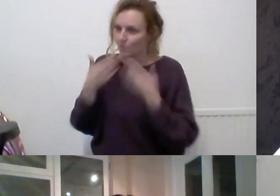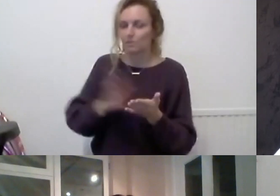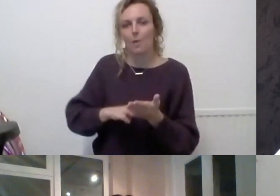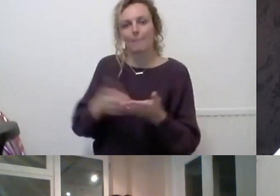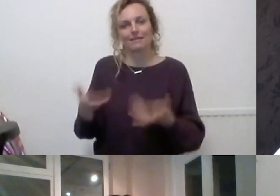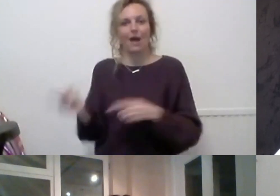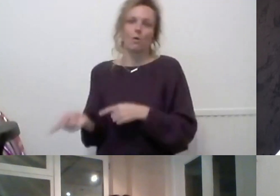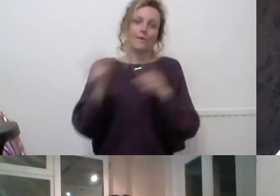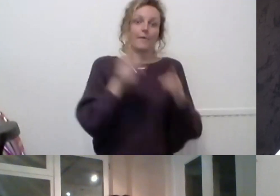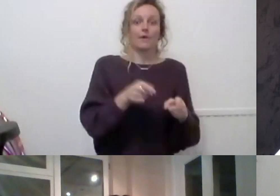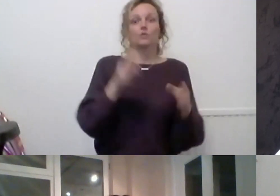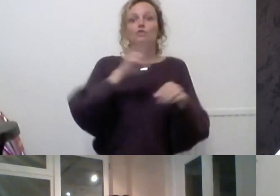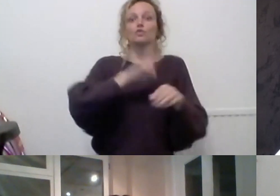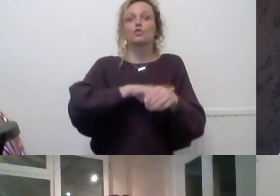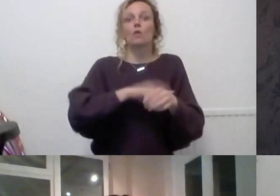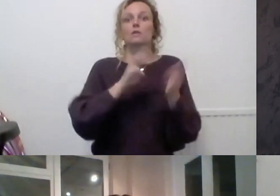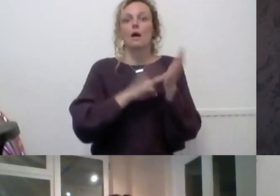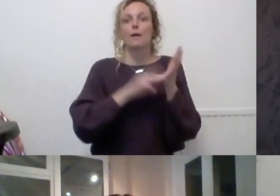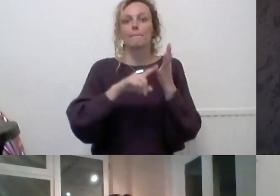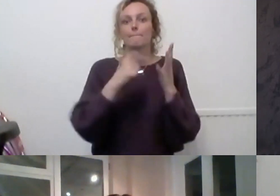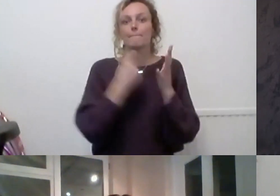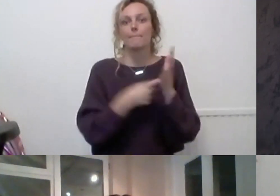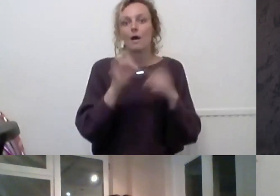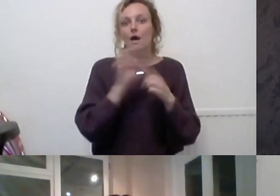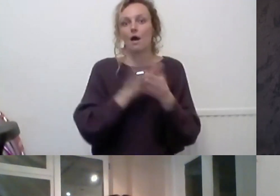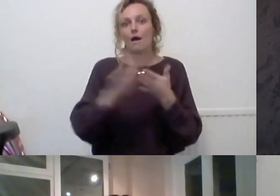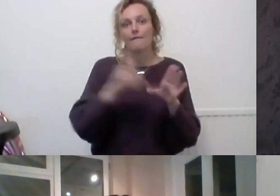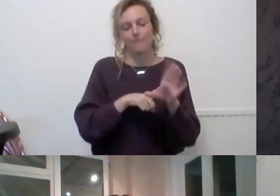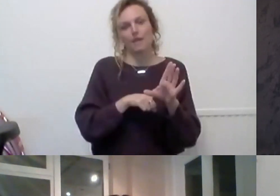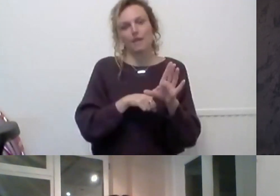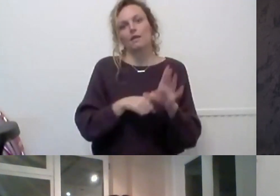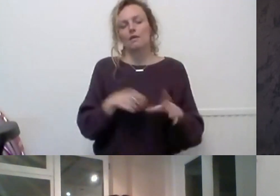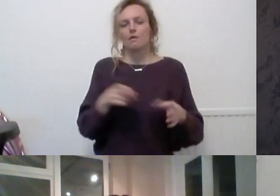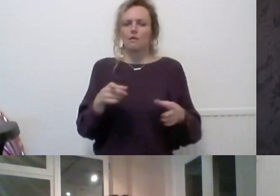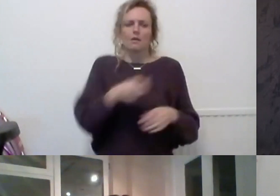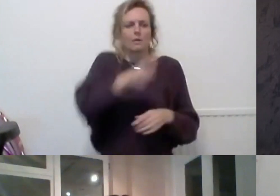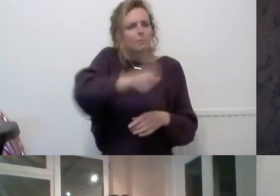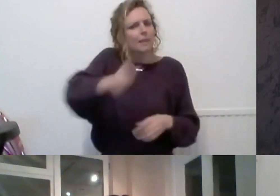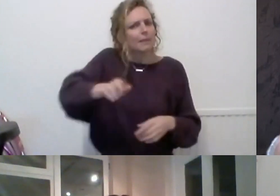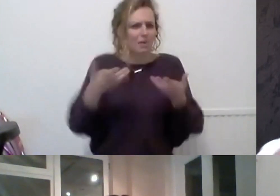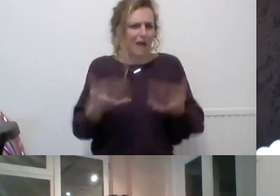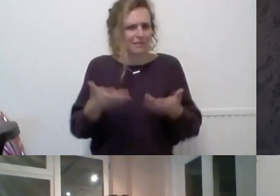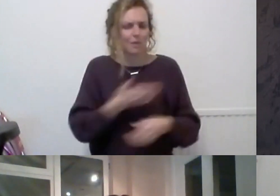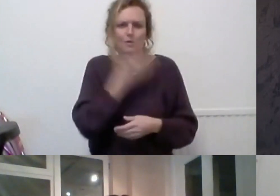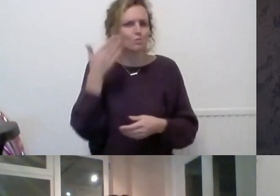how people who may not be registered with a GP? How can they get a COVID vaccine if they so wish?